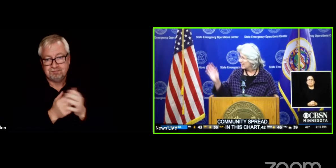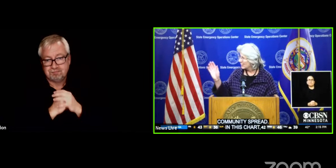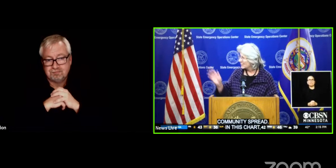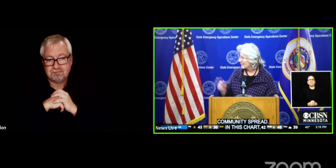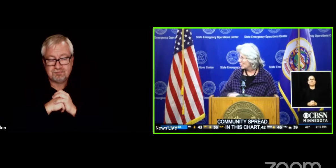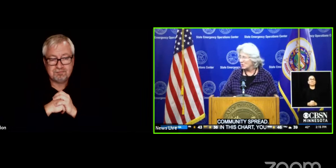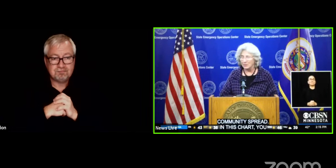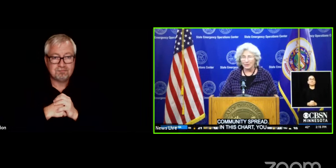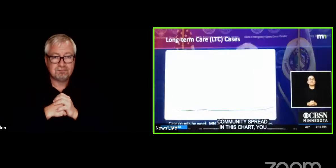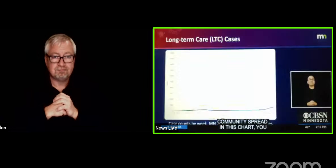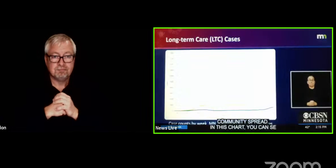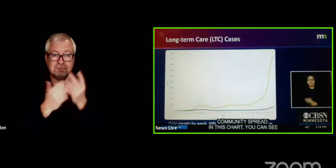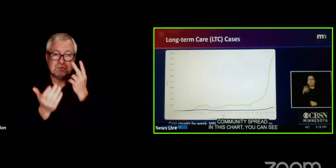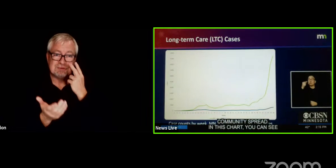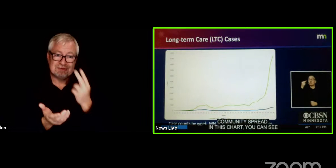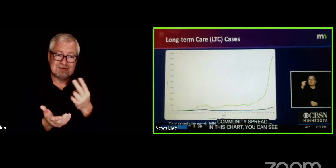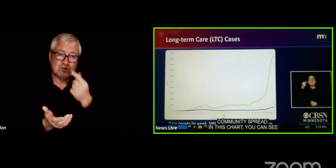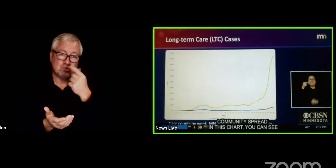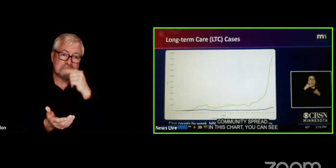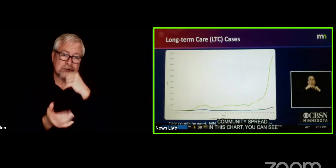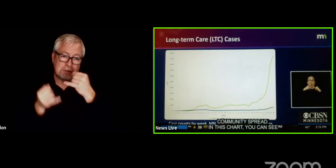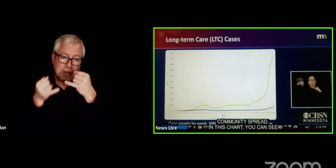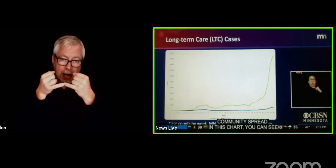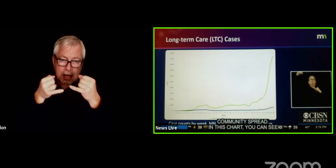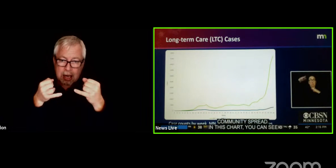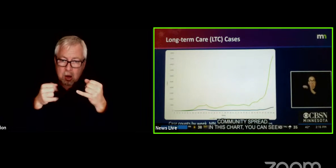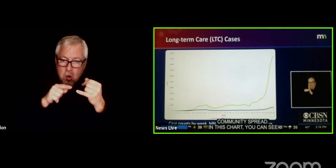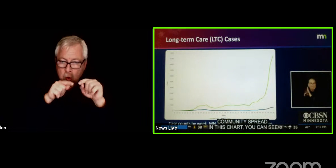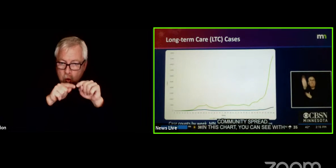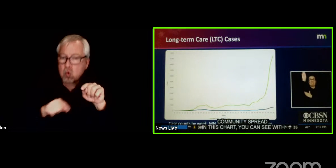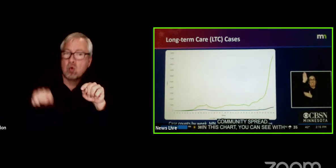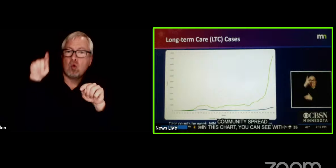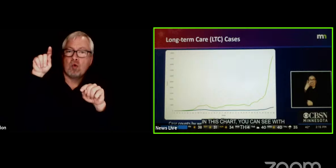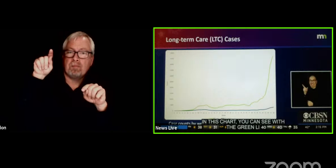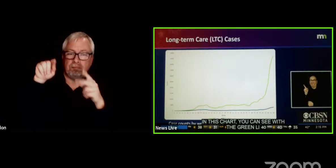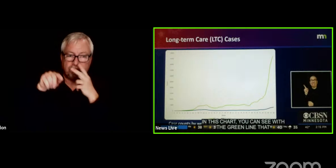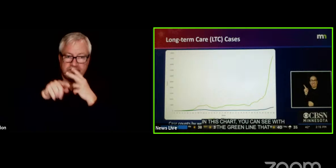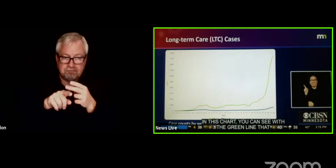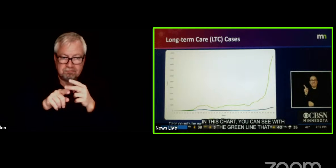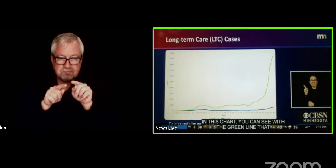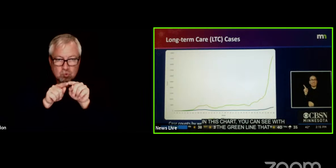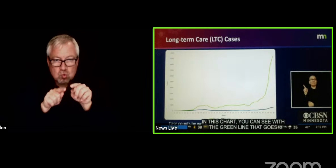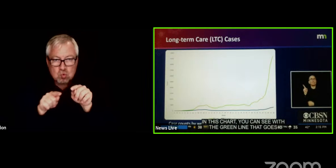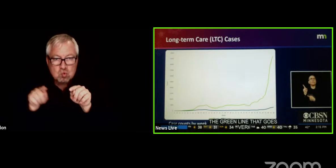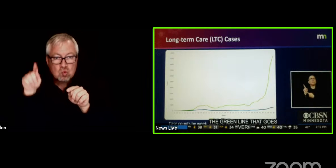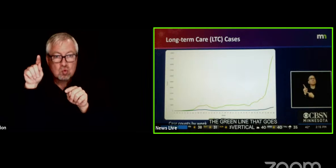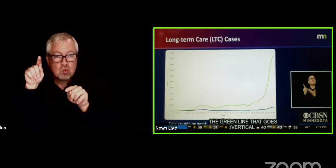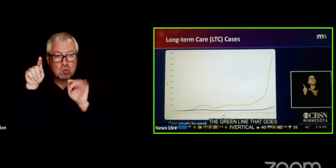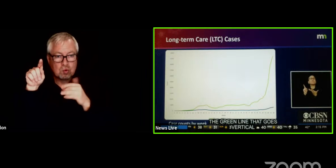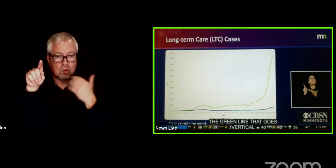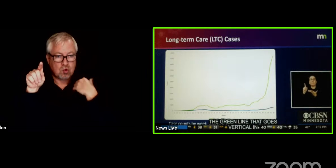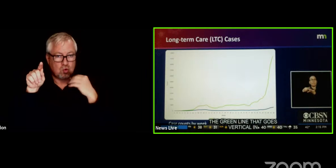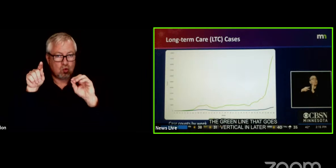GOES VERTICAL IN LATER OCTOBER AND NOVEMBER, THAT'S THE STATEWIDE TOTAL. THE LINE ON THE BOTTOM,